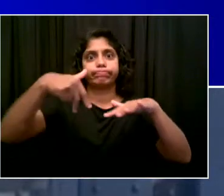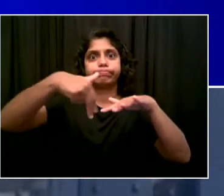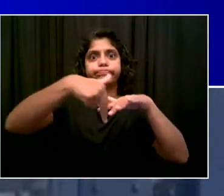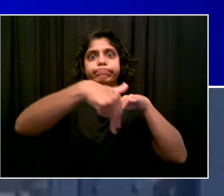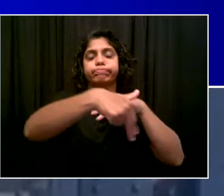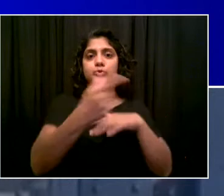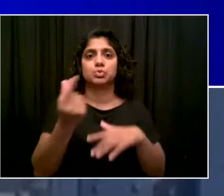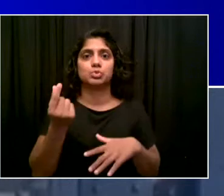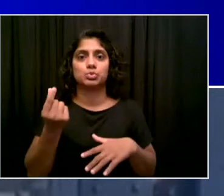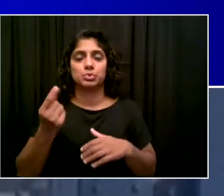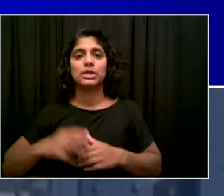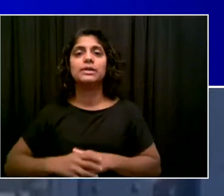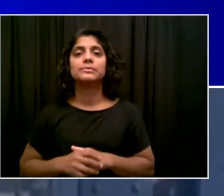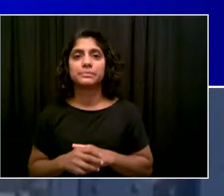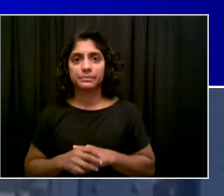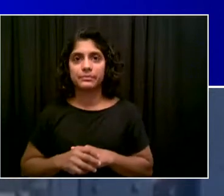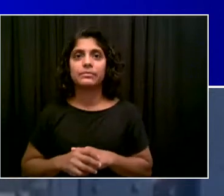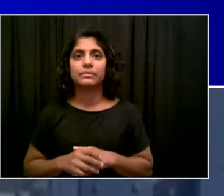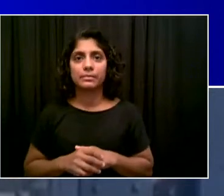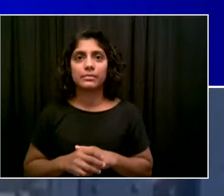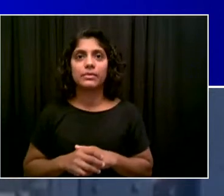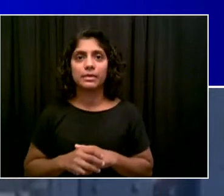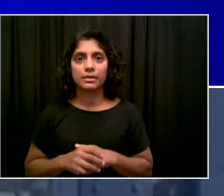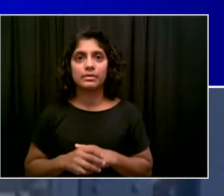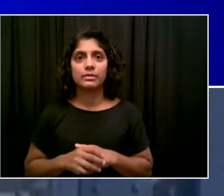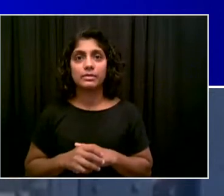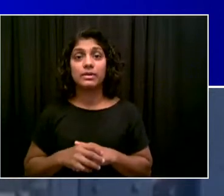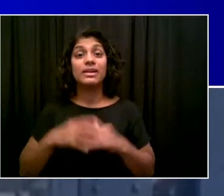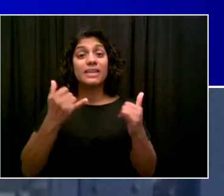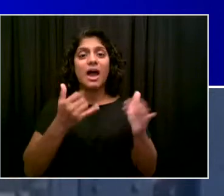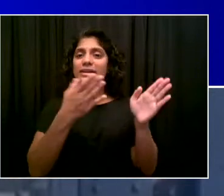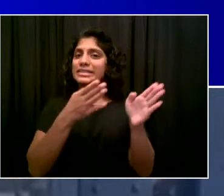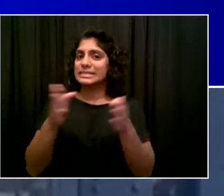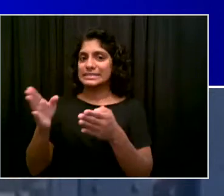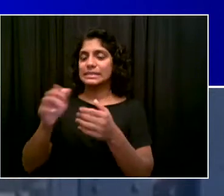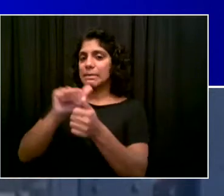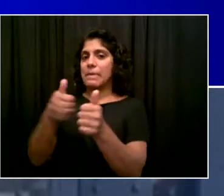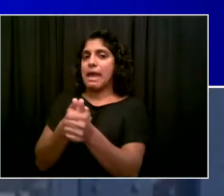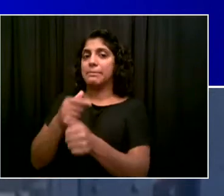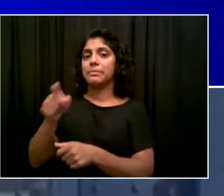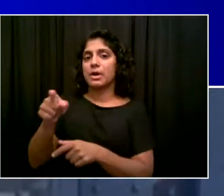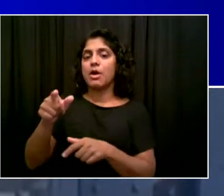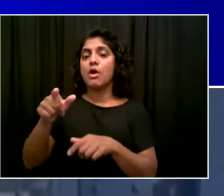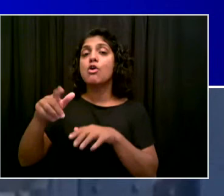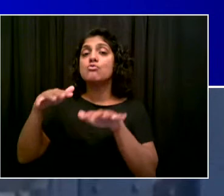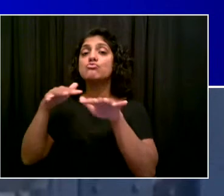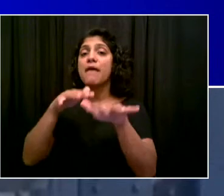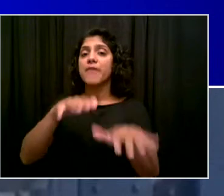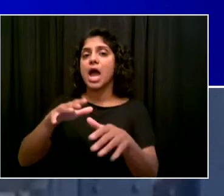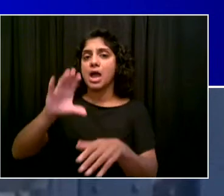THEIR FAMILIES AND TRYING TO MAKE SURE THEY CAN PICK UP THE KIDS. SHOCKING AND UNACCEPTABLE. THAT MEANS WE HAVE TO DO THINGS DIFFERENTLY. CONGESTION PRICING HAS